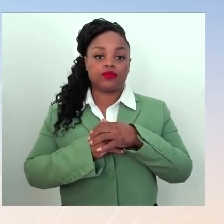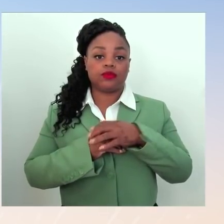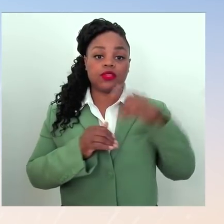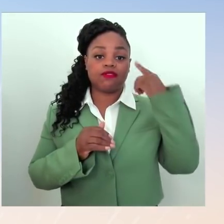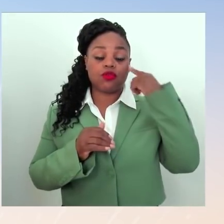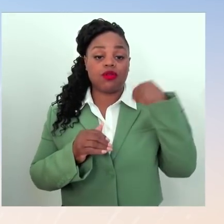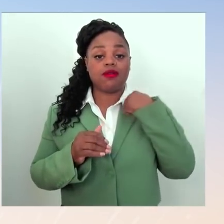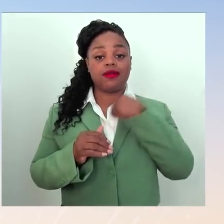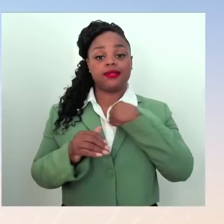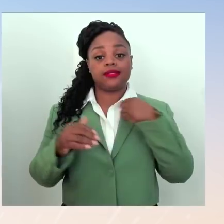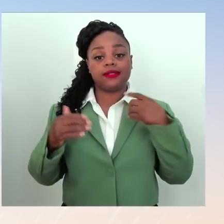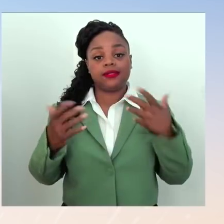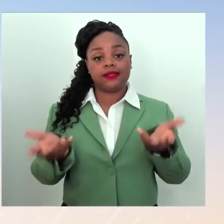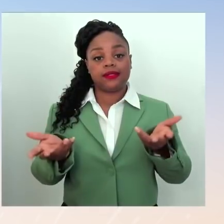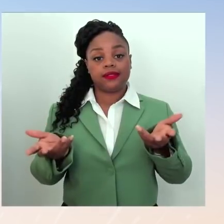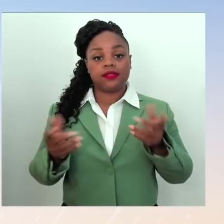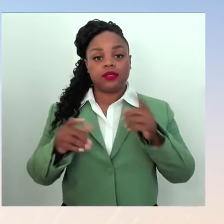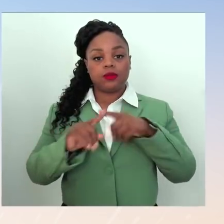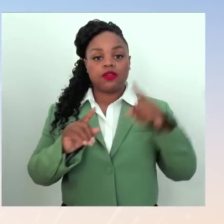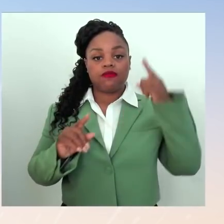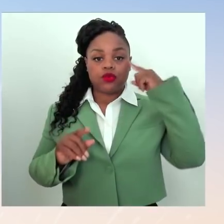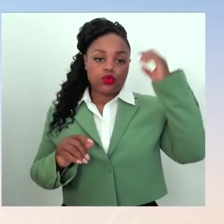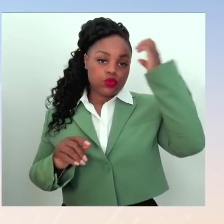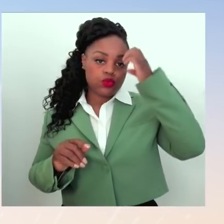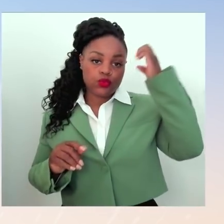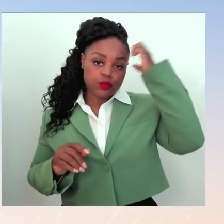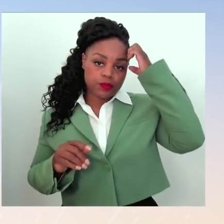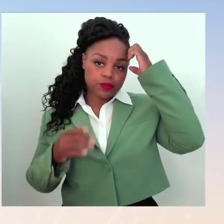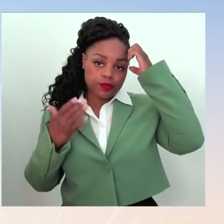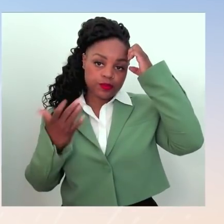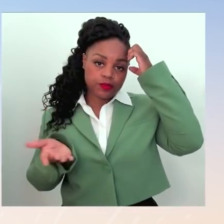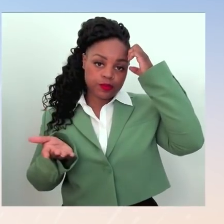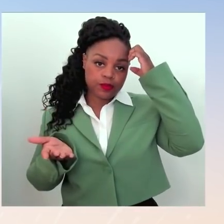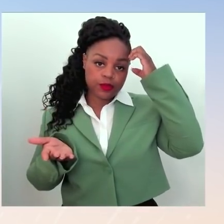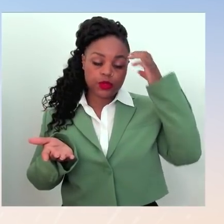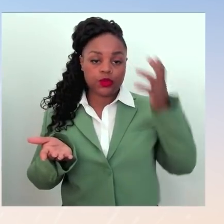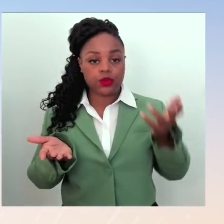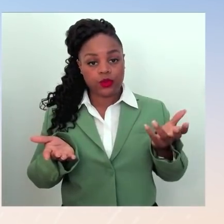that well over the course of time, it's clear they recognize the need to diversify